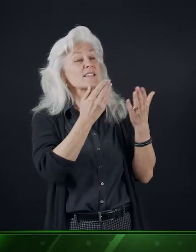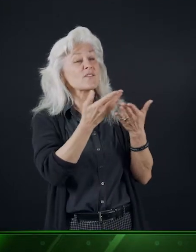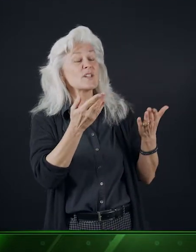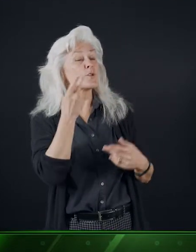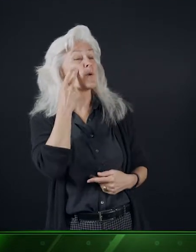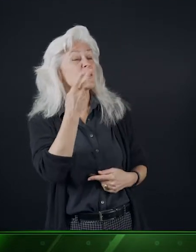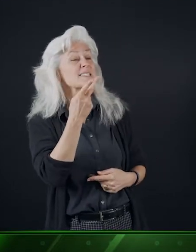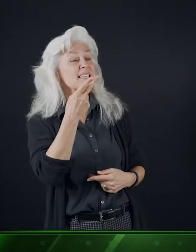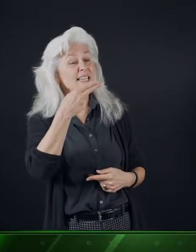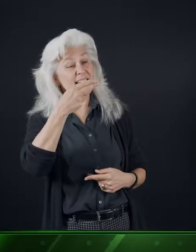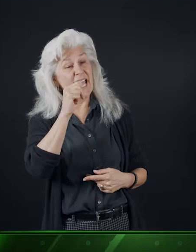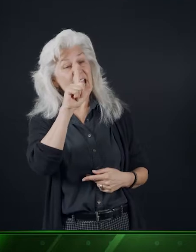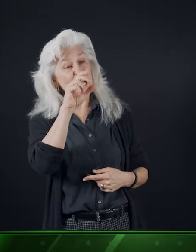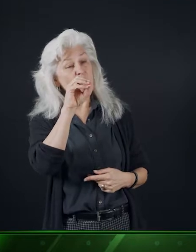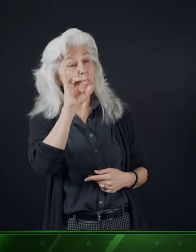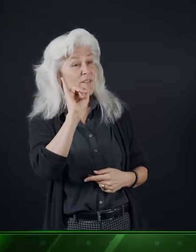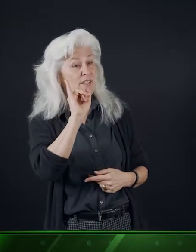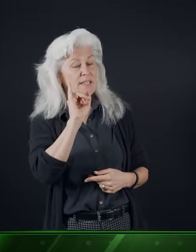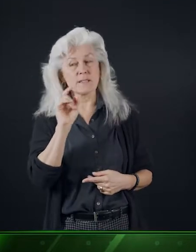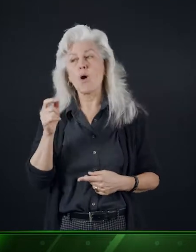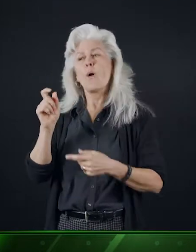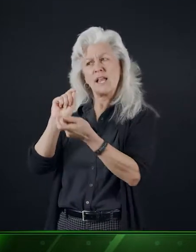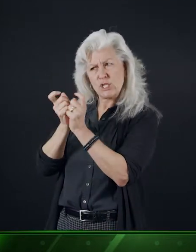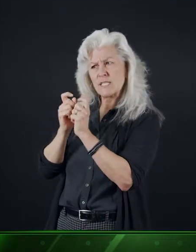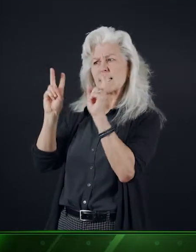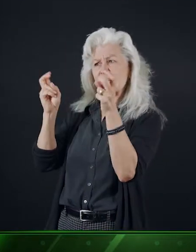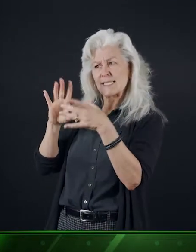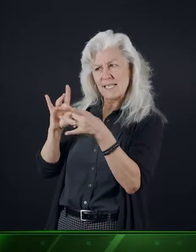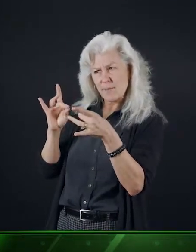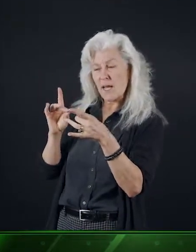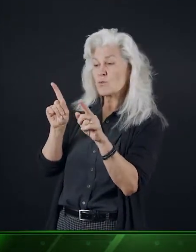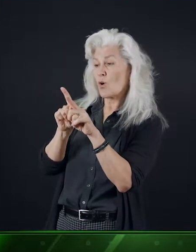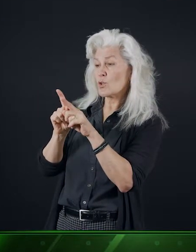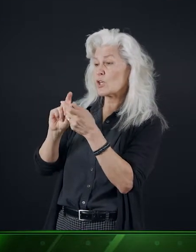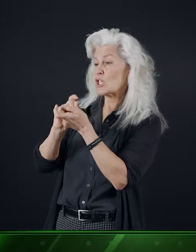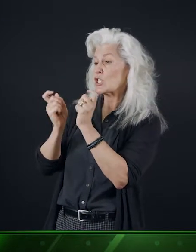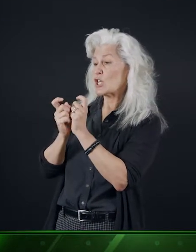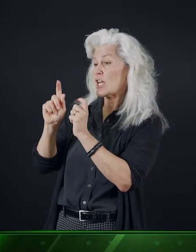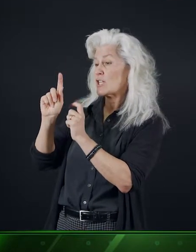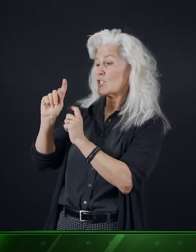Along with adjusting subtitle size, you can also change the text size of all text in the game.